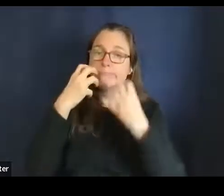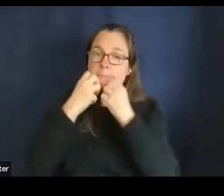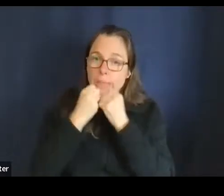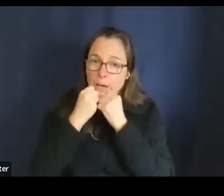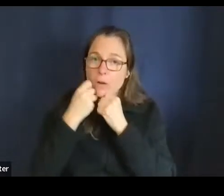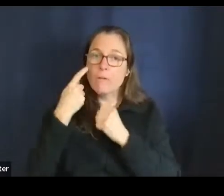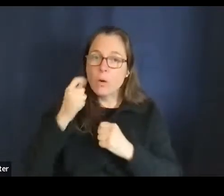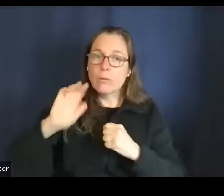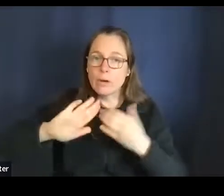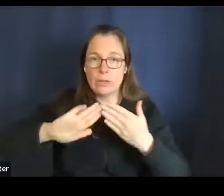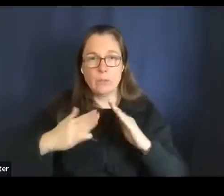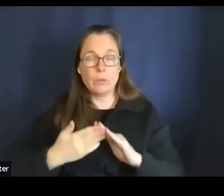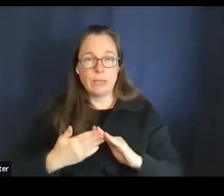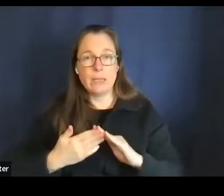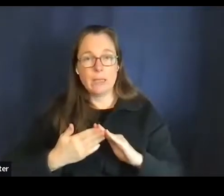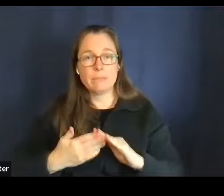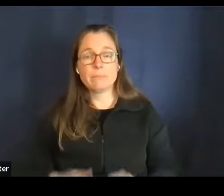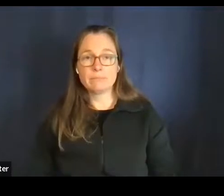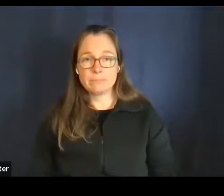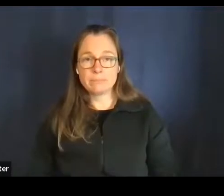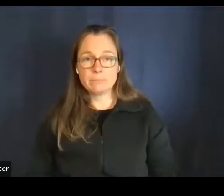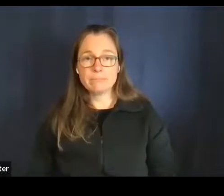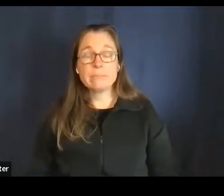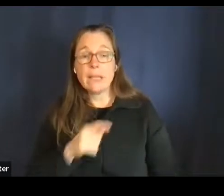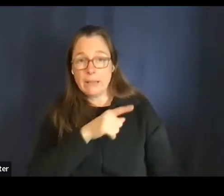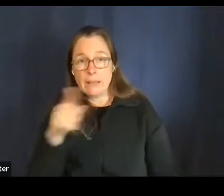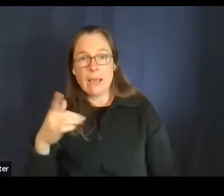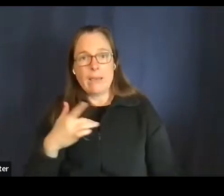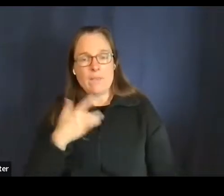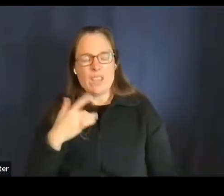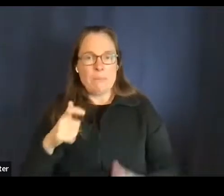and they feel incredibly responsible to the voters.